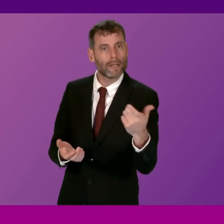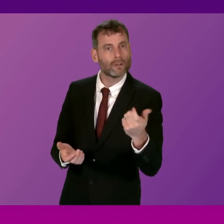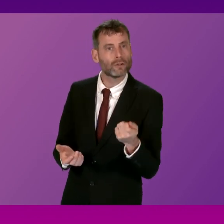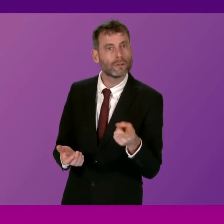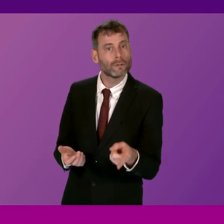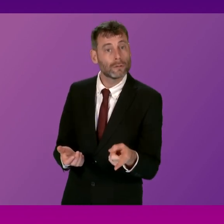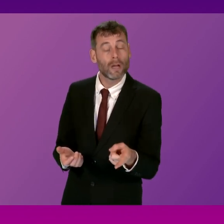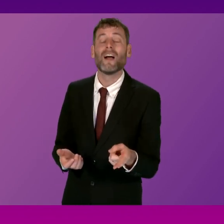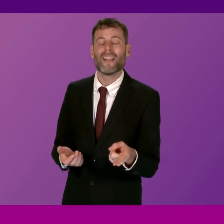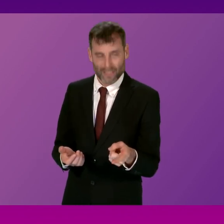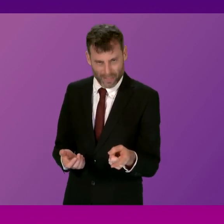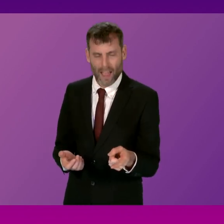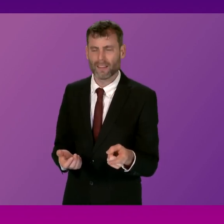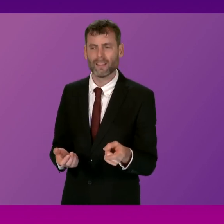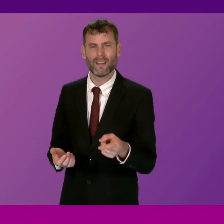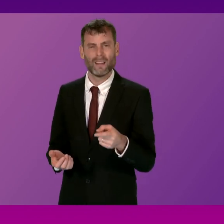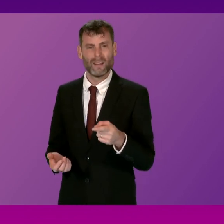Security Scotland start to work on that change in circumstances.